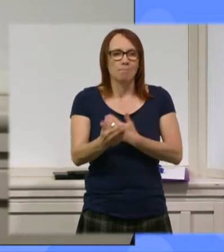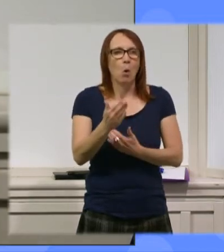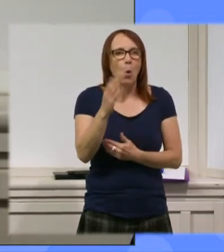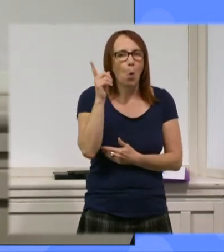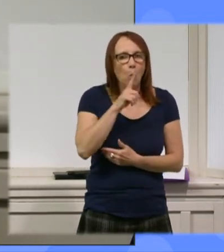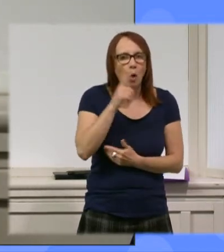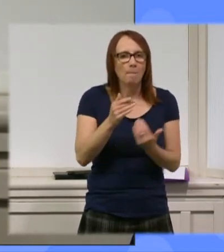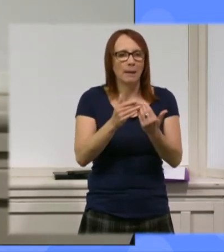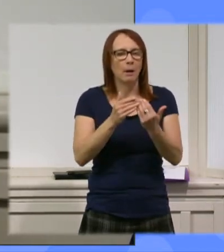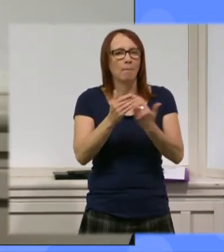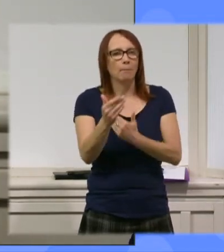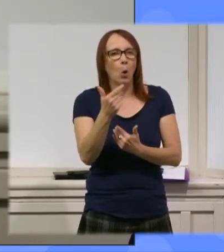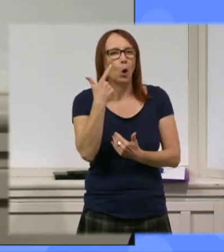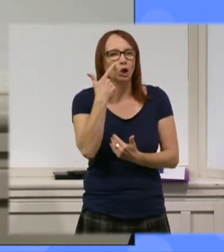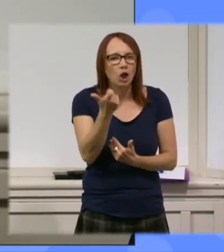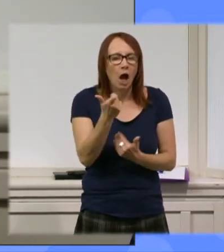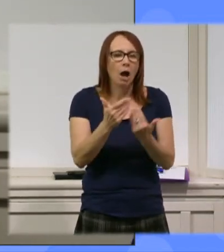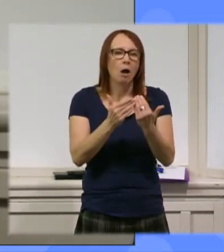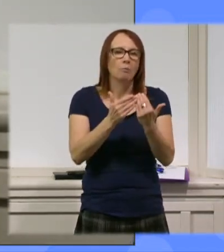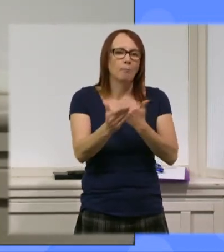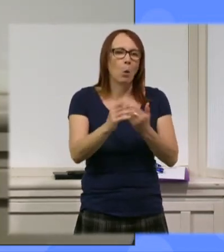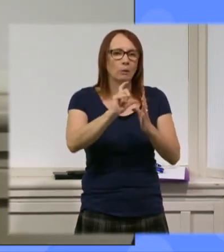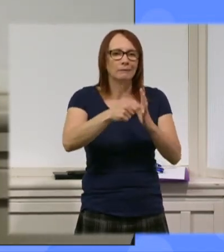people more immigrants more disabled people in Parliament then we all see